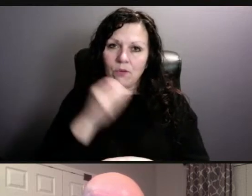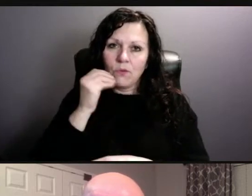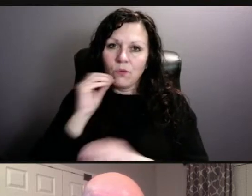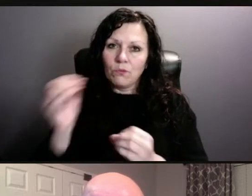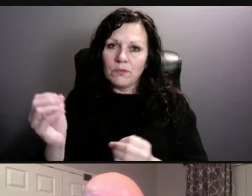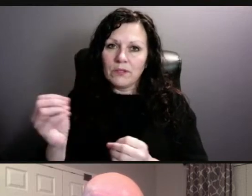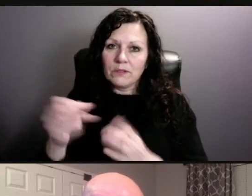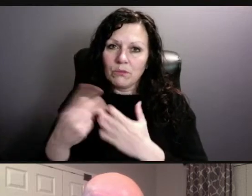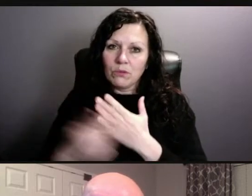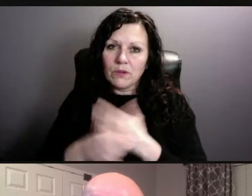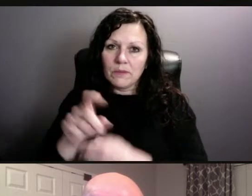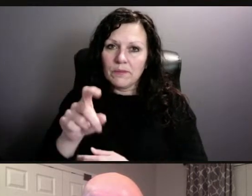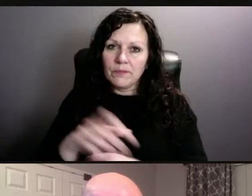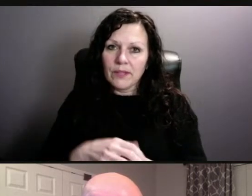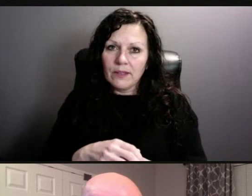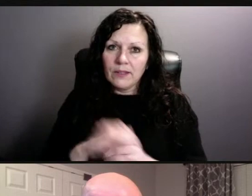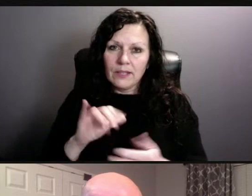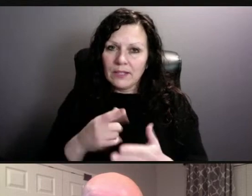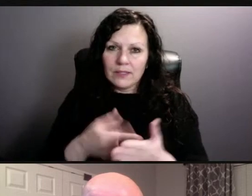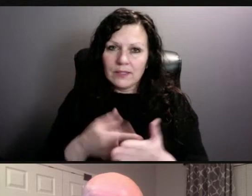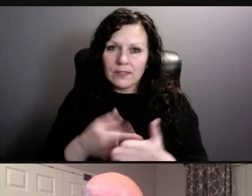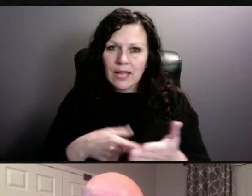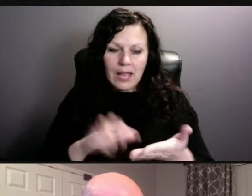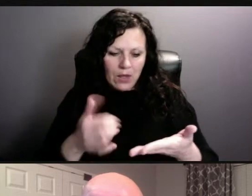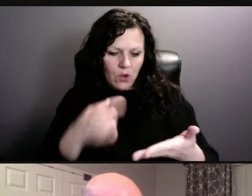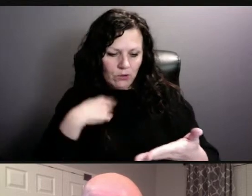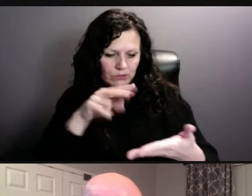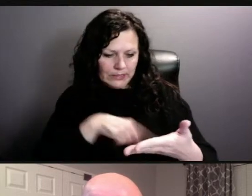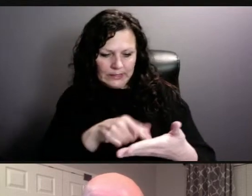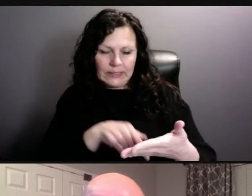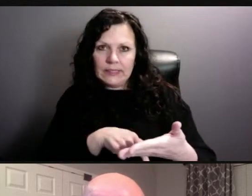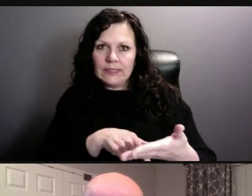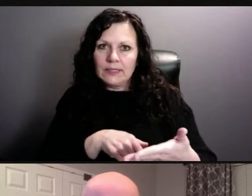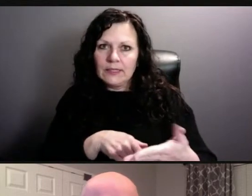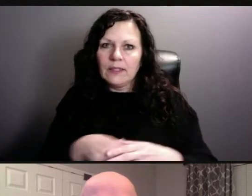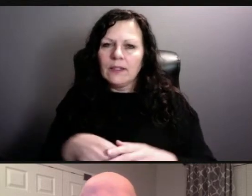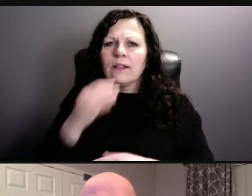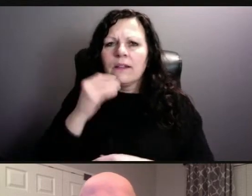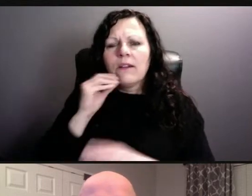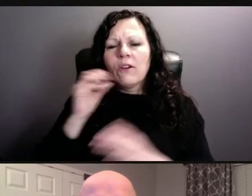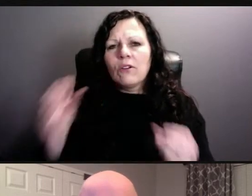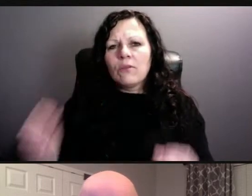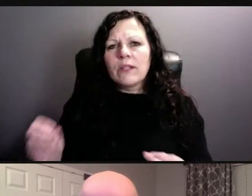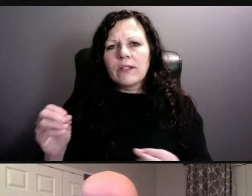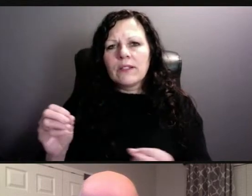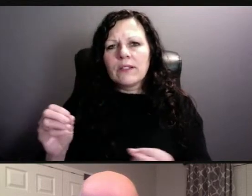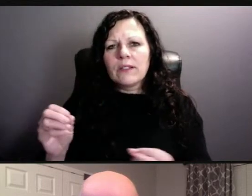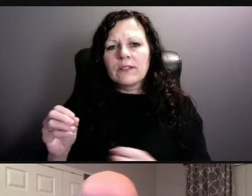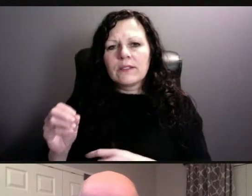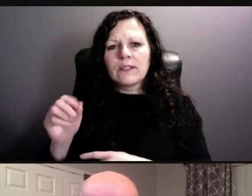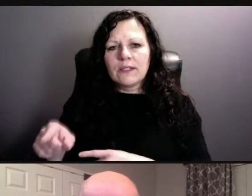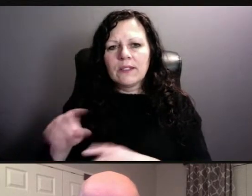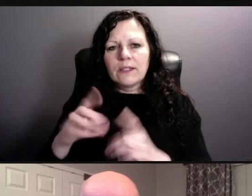THAT IS A RESULT OF OUR